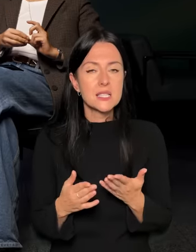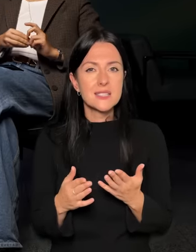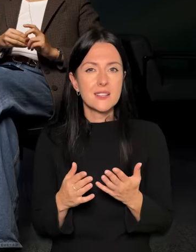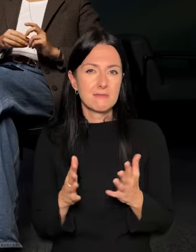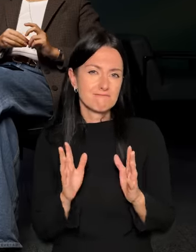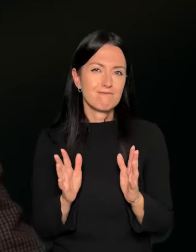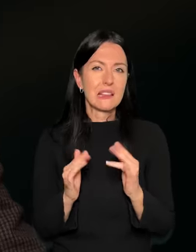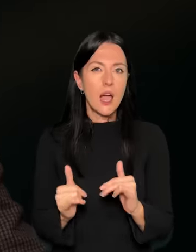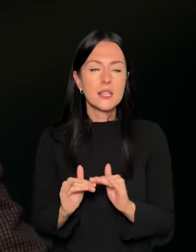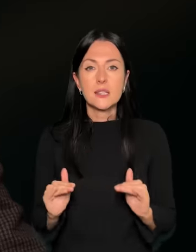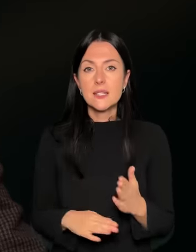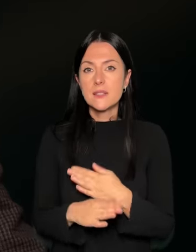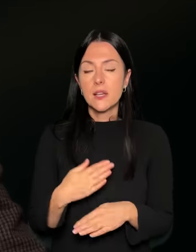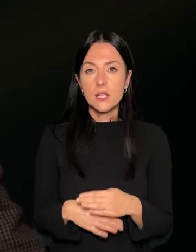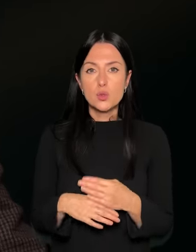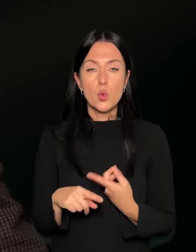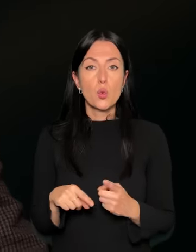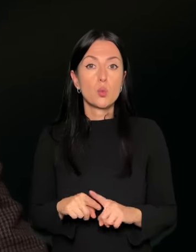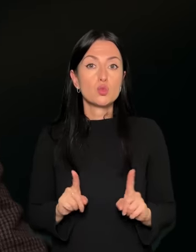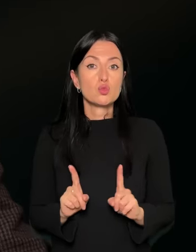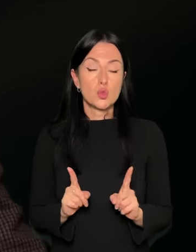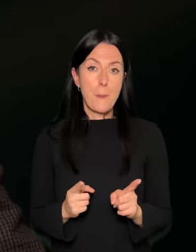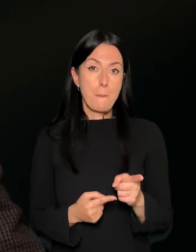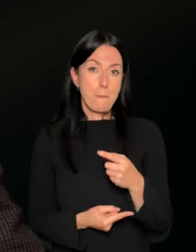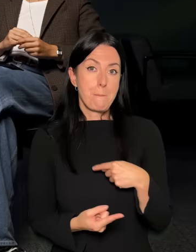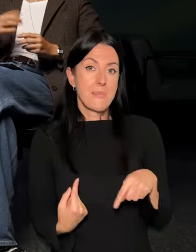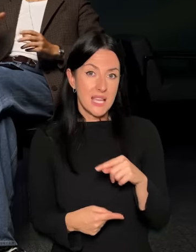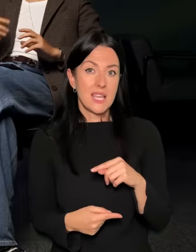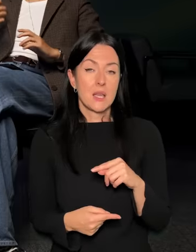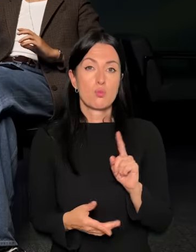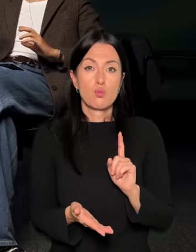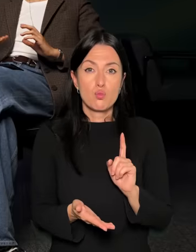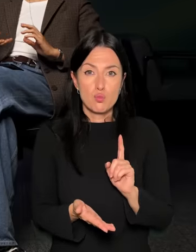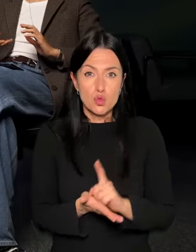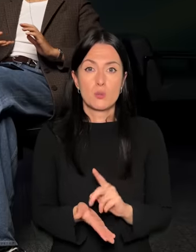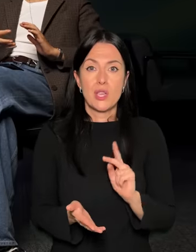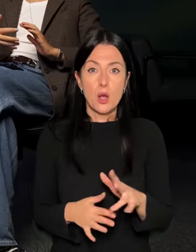for children with disabilities. Because as a society, we must understand that